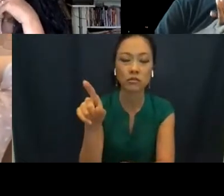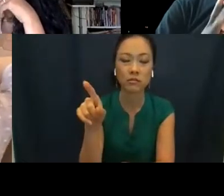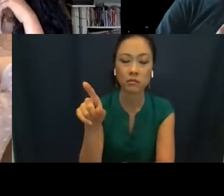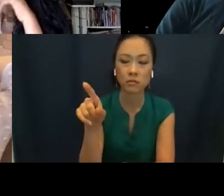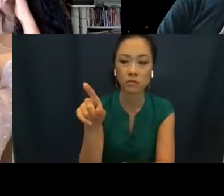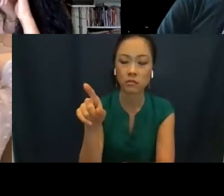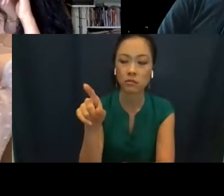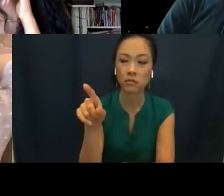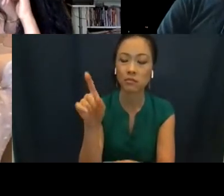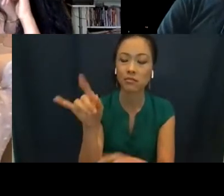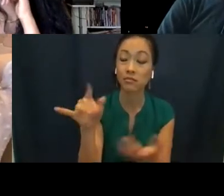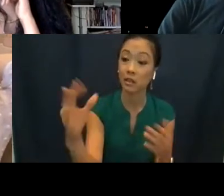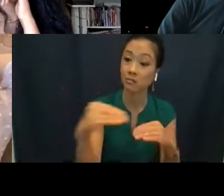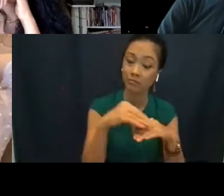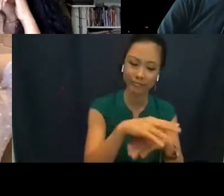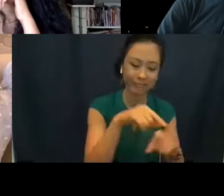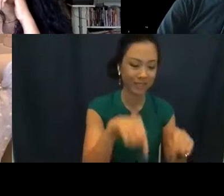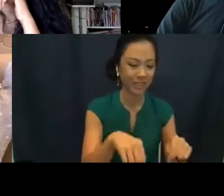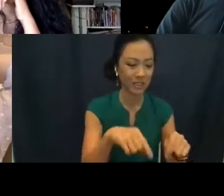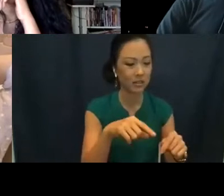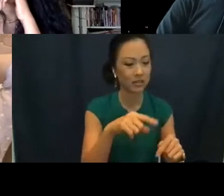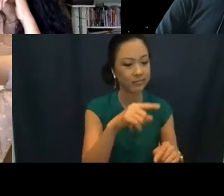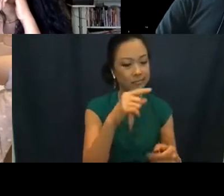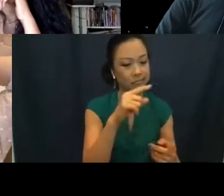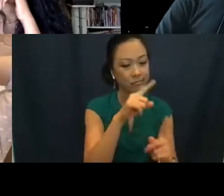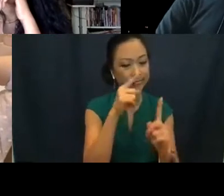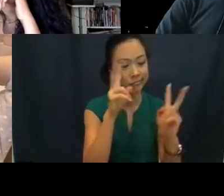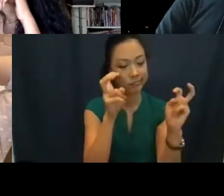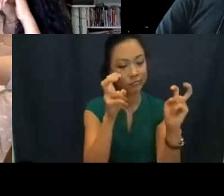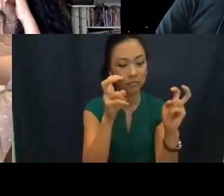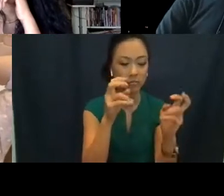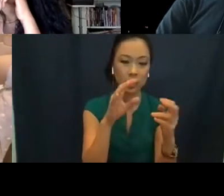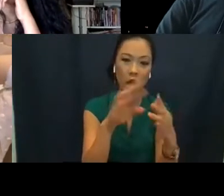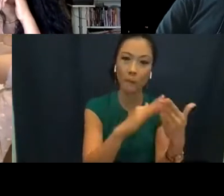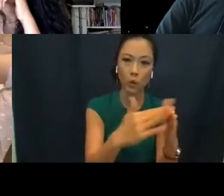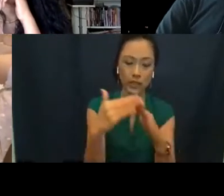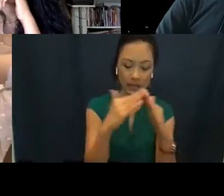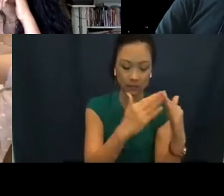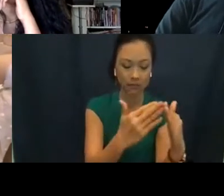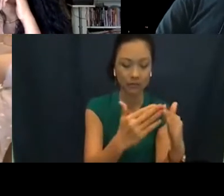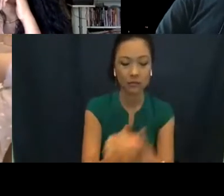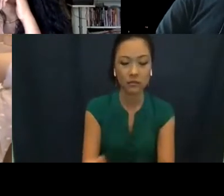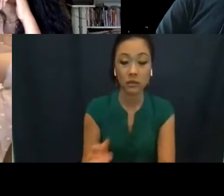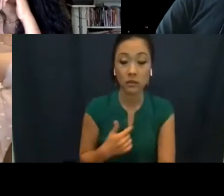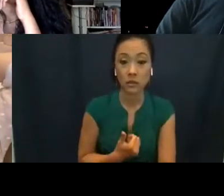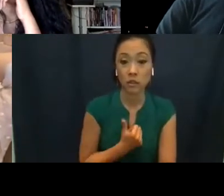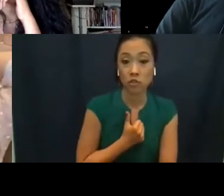community. I'll share that I had to live in medical isolation